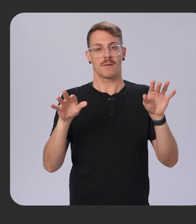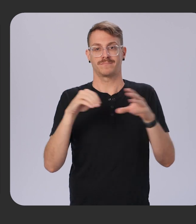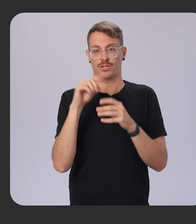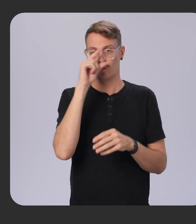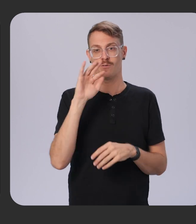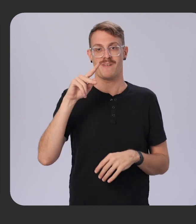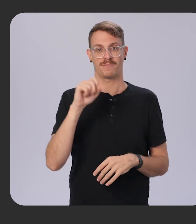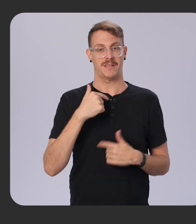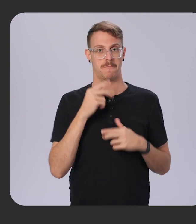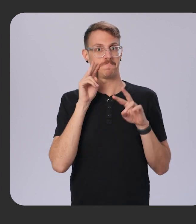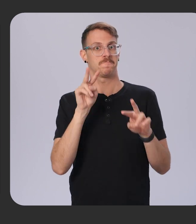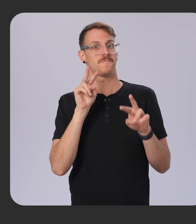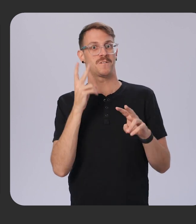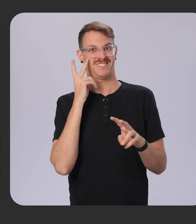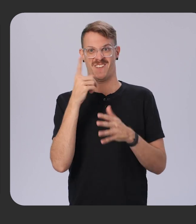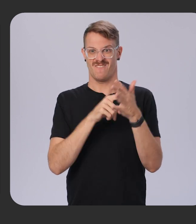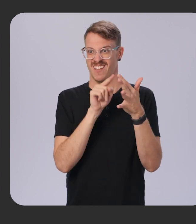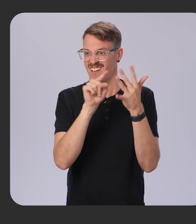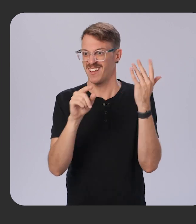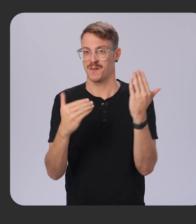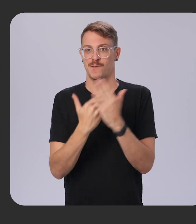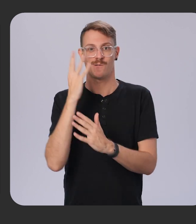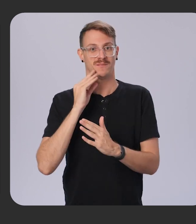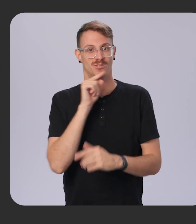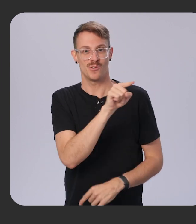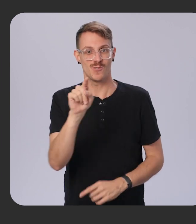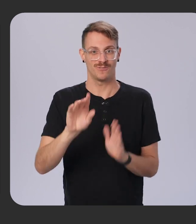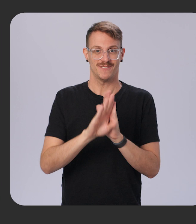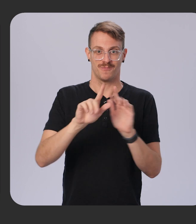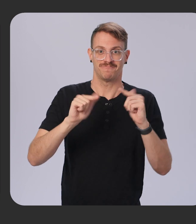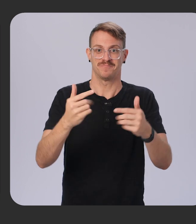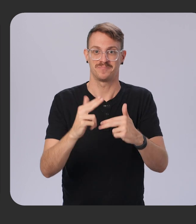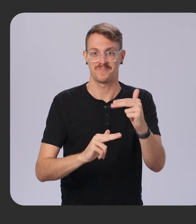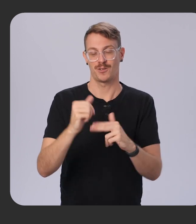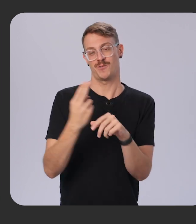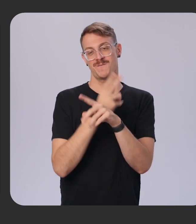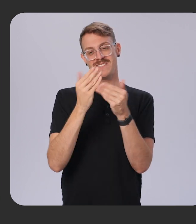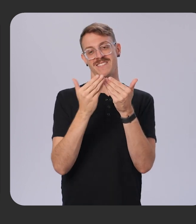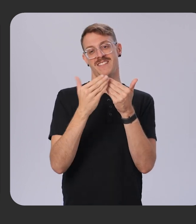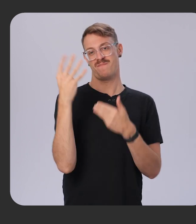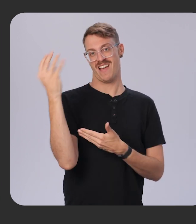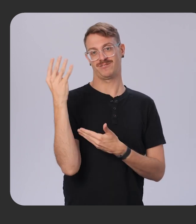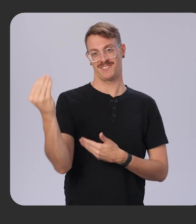and I look forward to seeing what new experiences you build when using the depth outdoors.